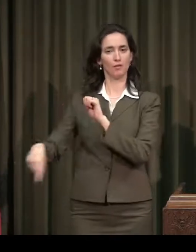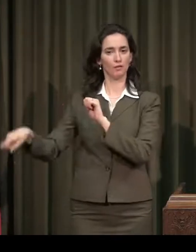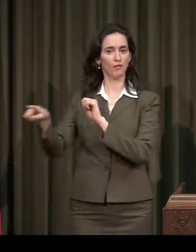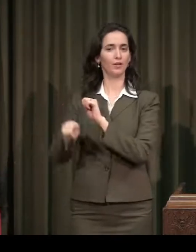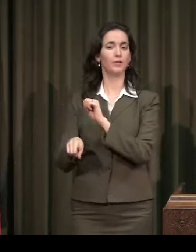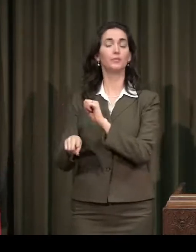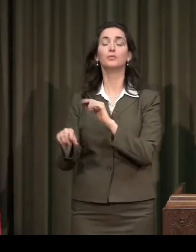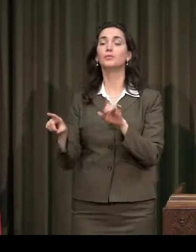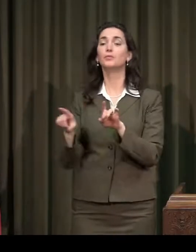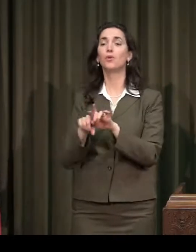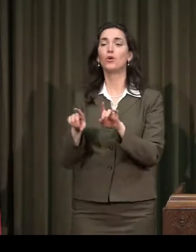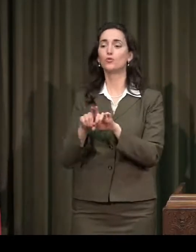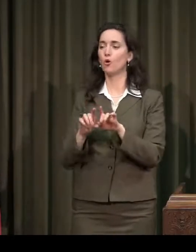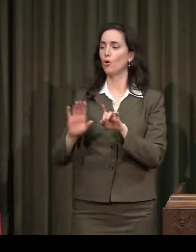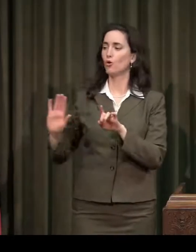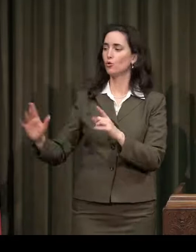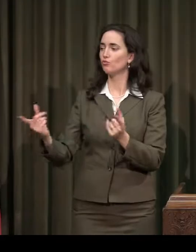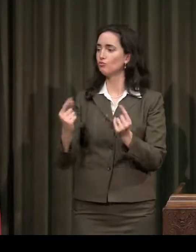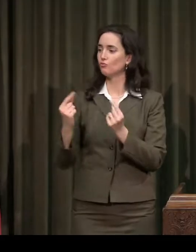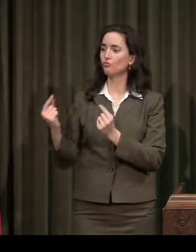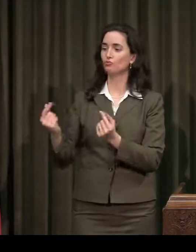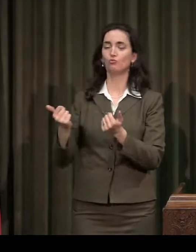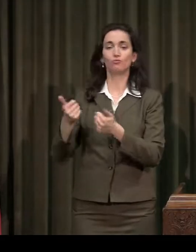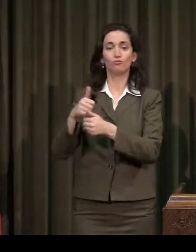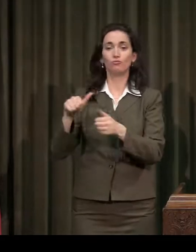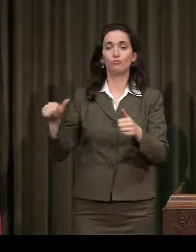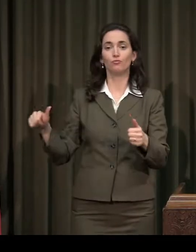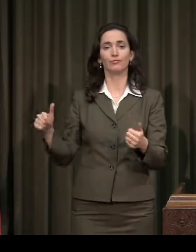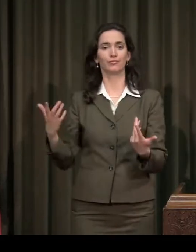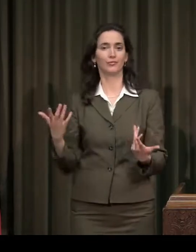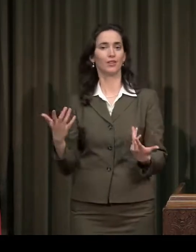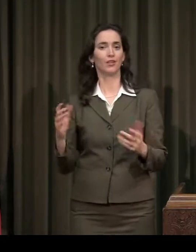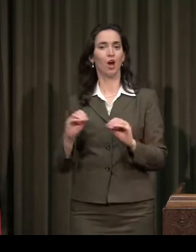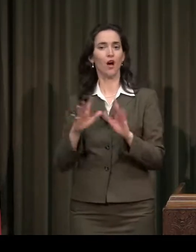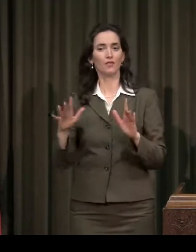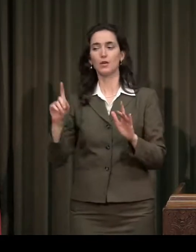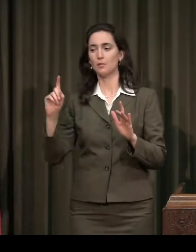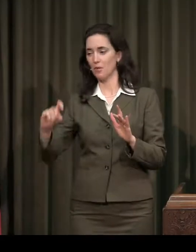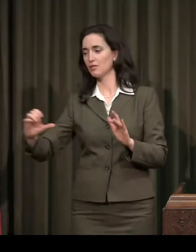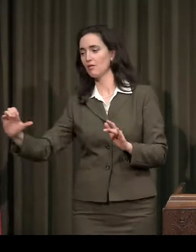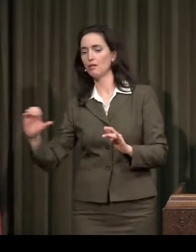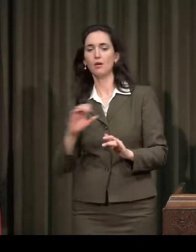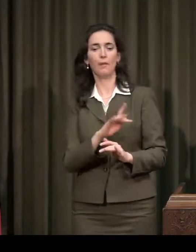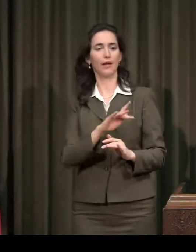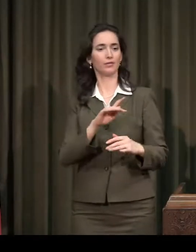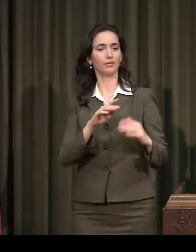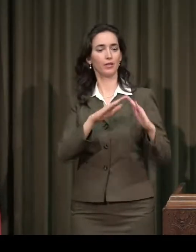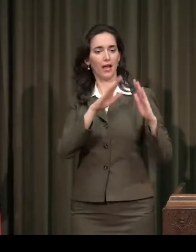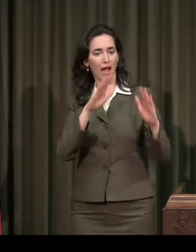do obviously get back together with the house in a final conference committee